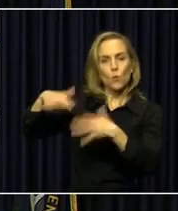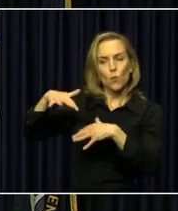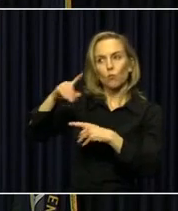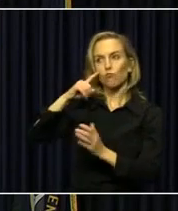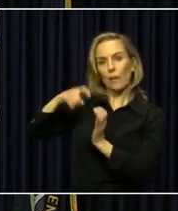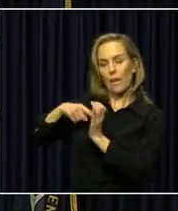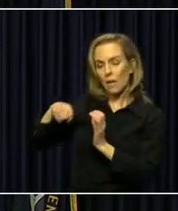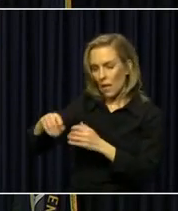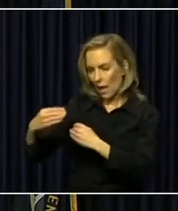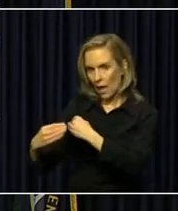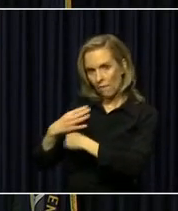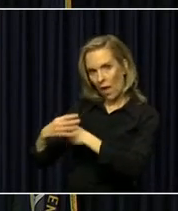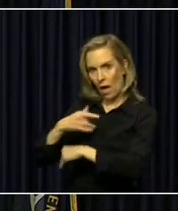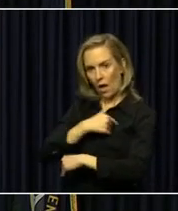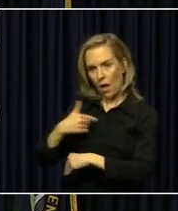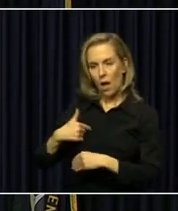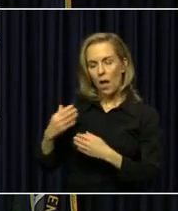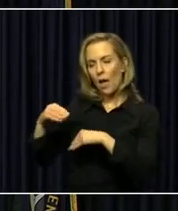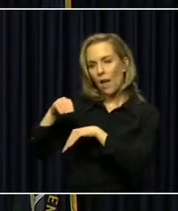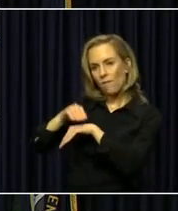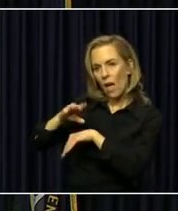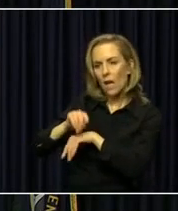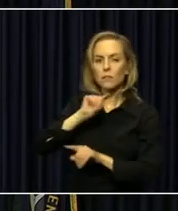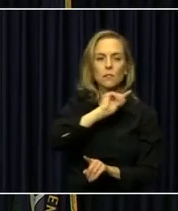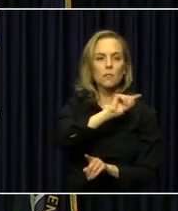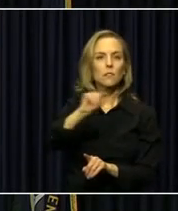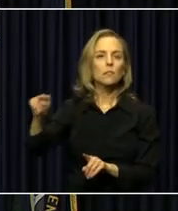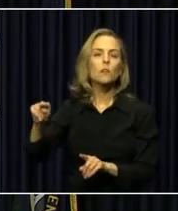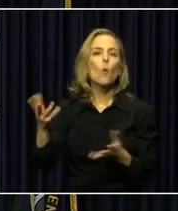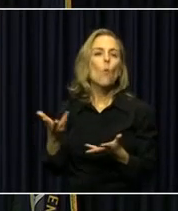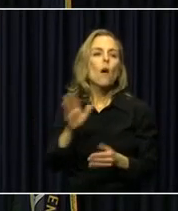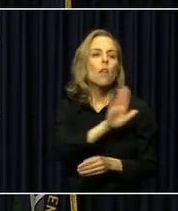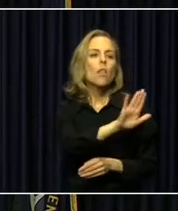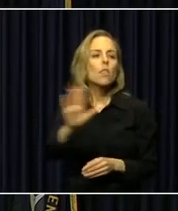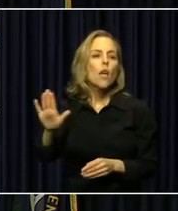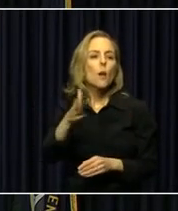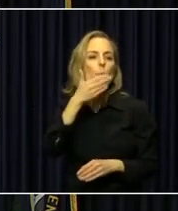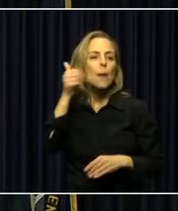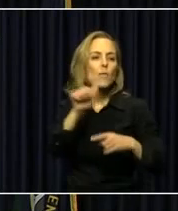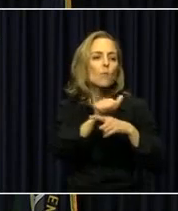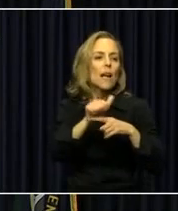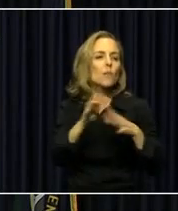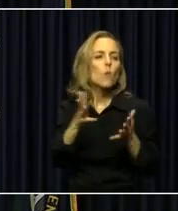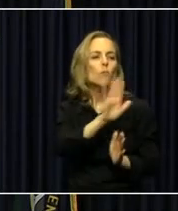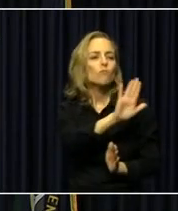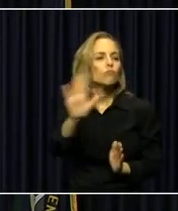FORWARD. AND THESE ARE STRONG PIECES THAT